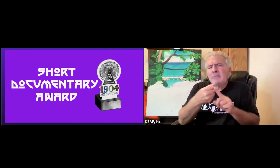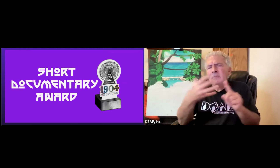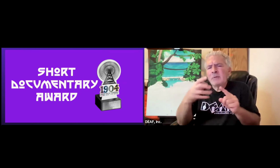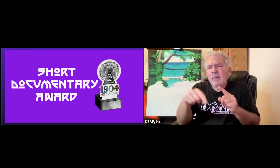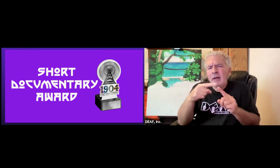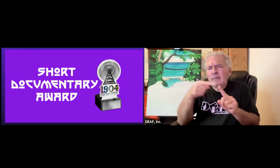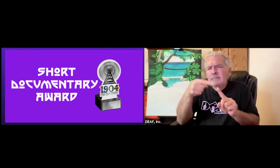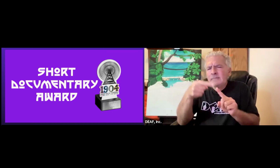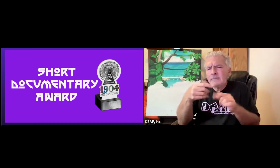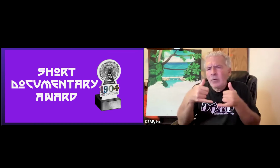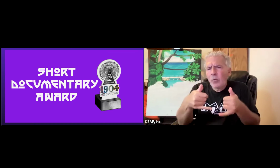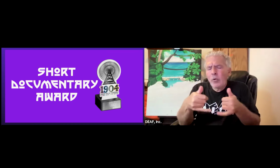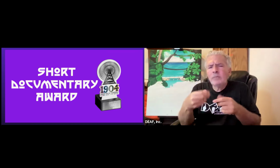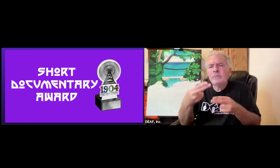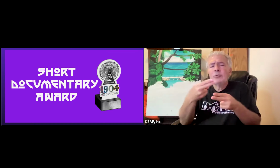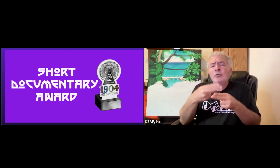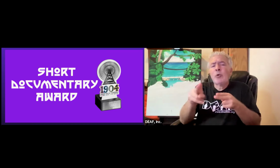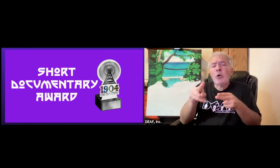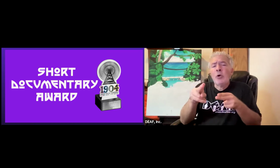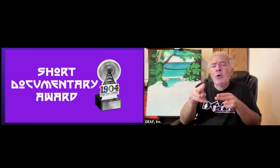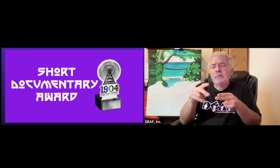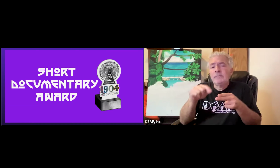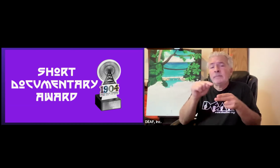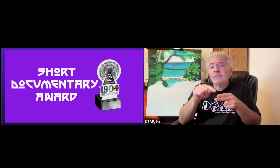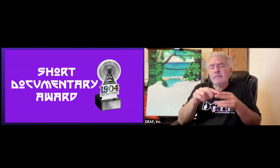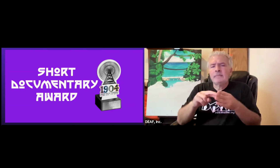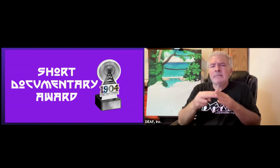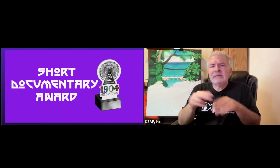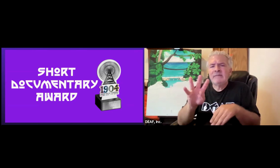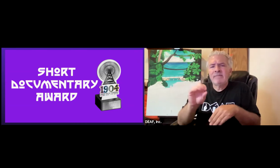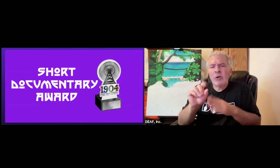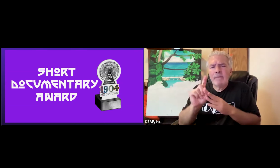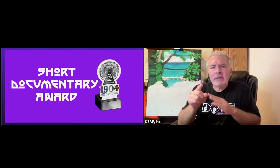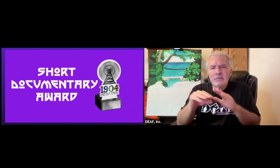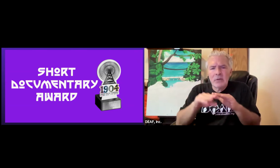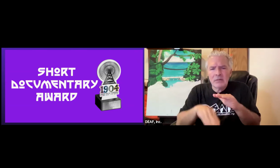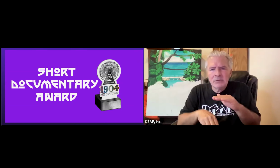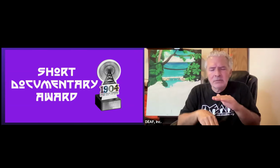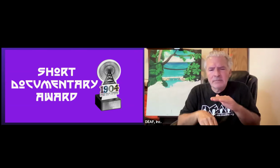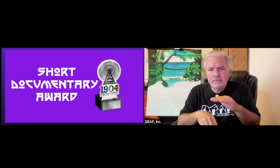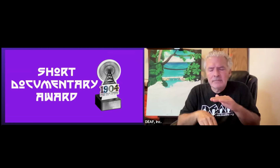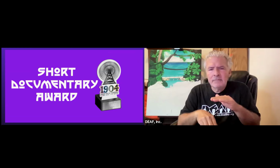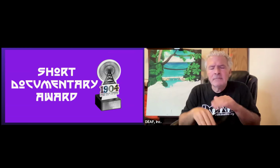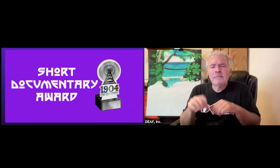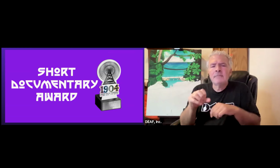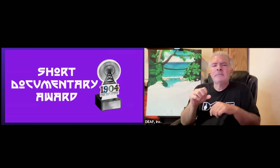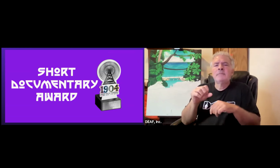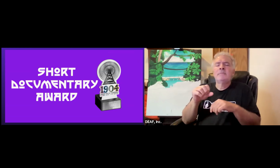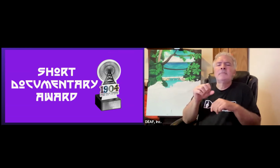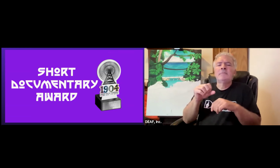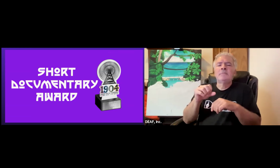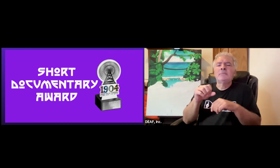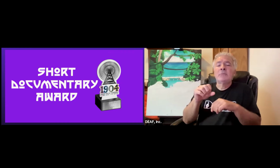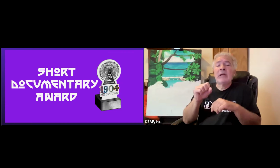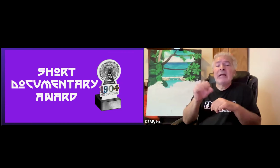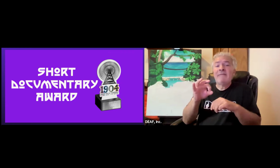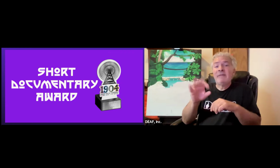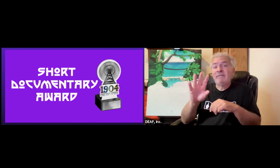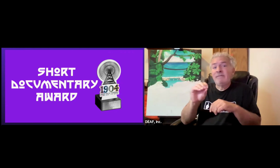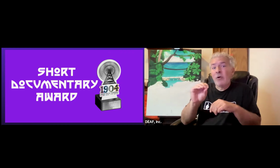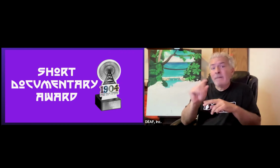So let me explain a little bit about the award first. The short documentary means it needs to be 40 minutes or less.